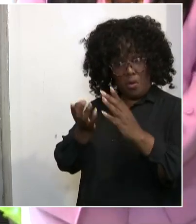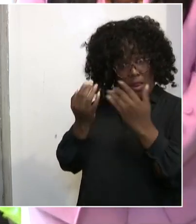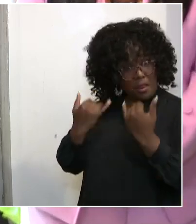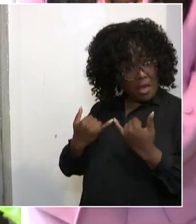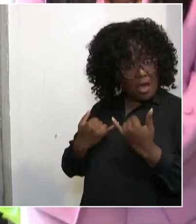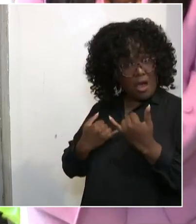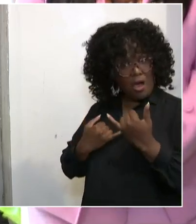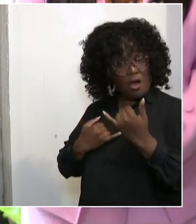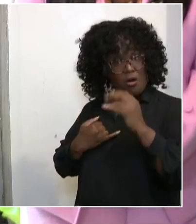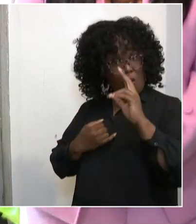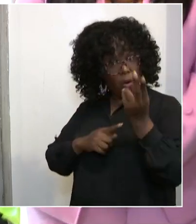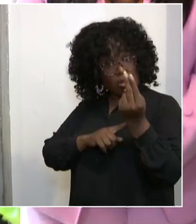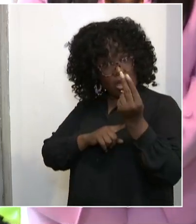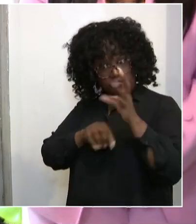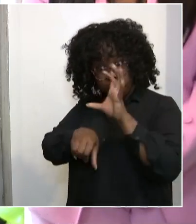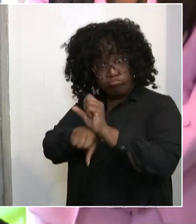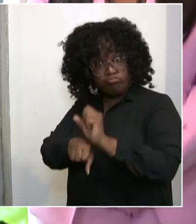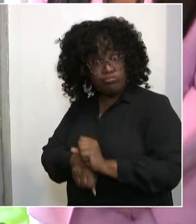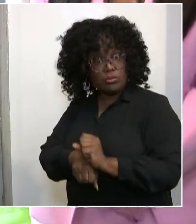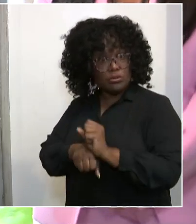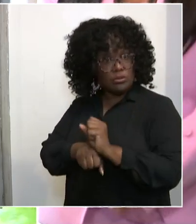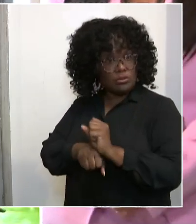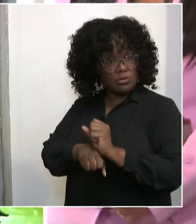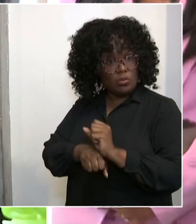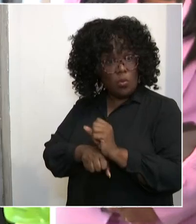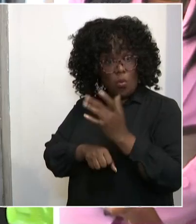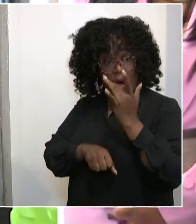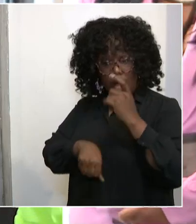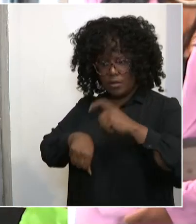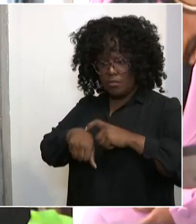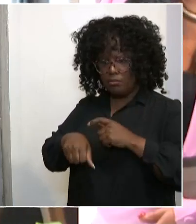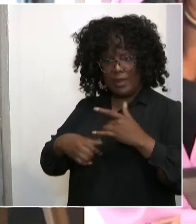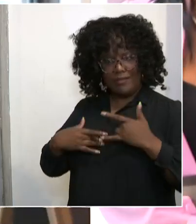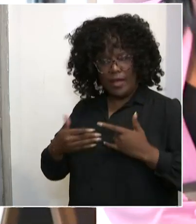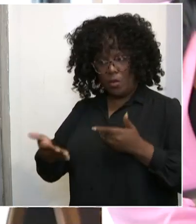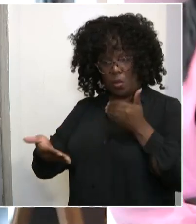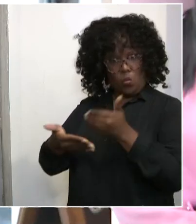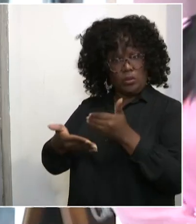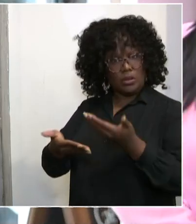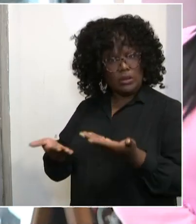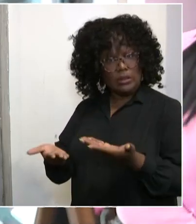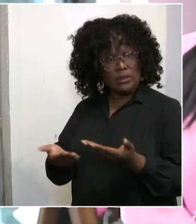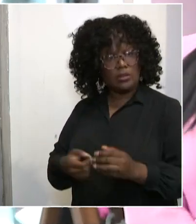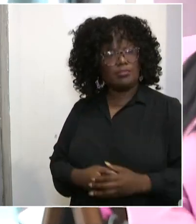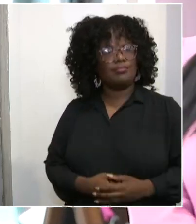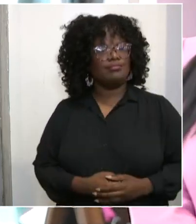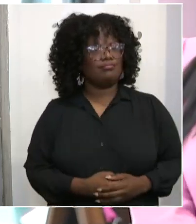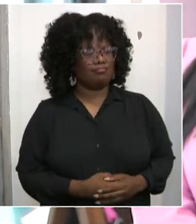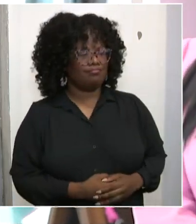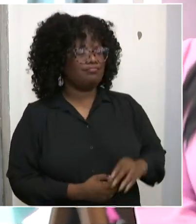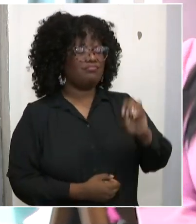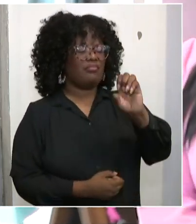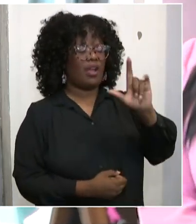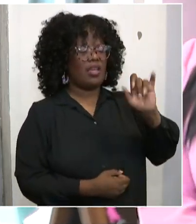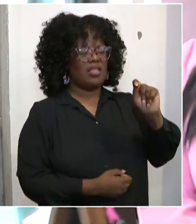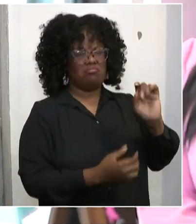you would see numbers change. Absolutely. What we're seeing now is a surge at the last minute, especially with the national community.